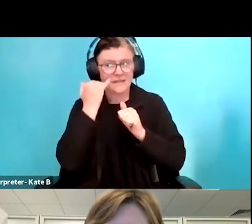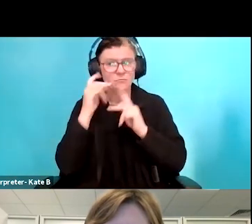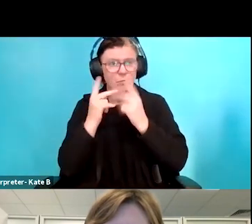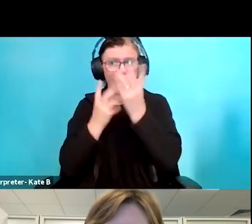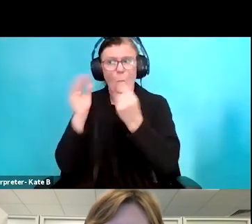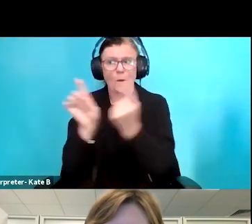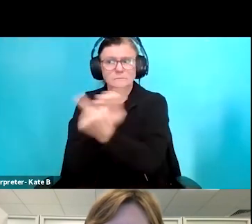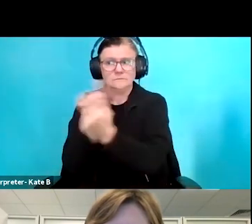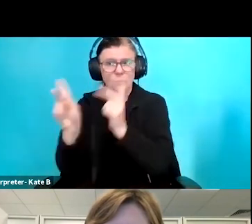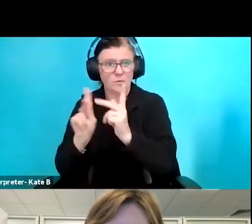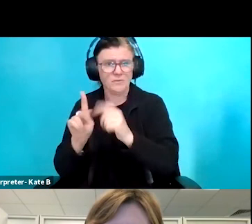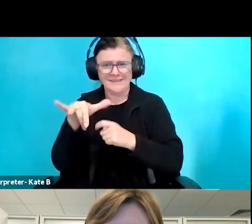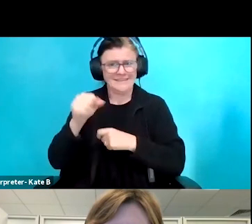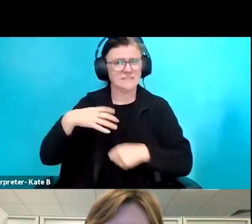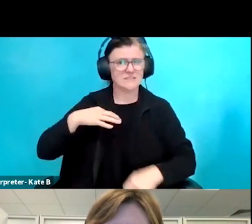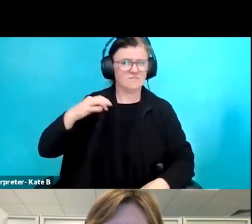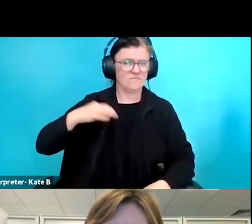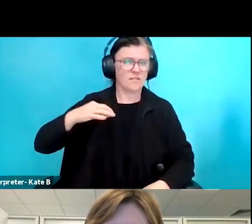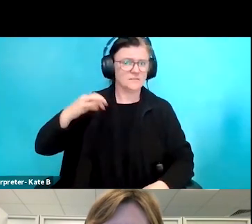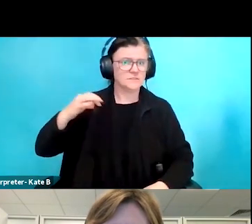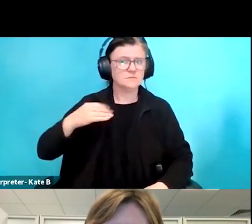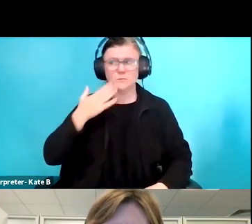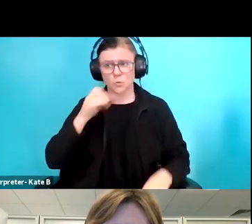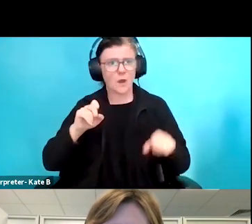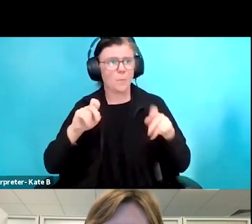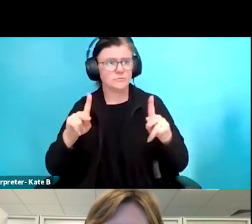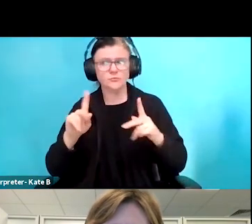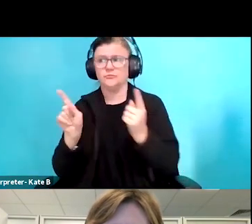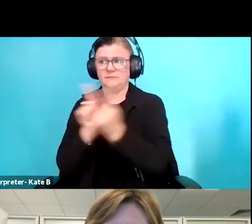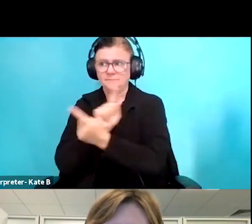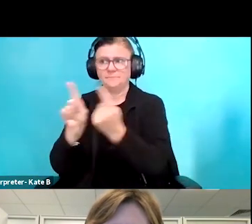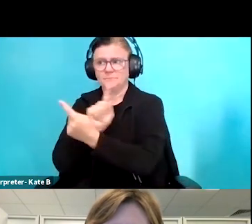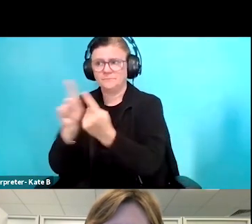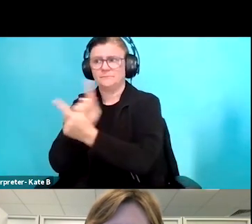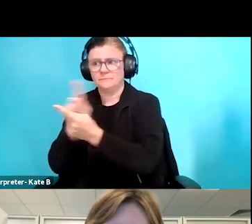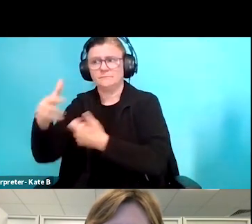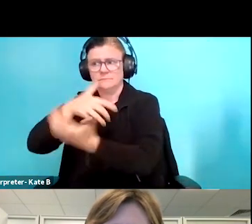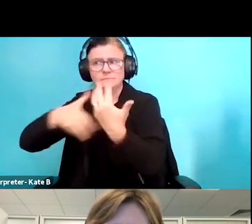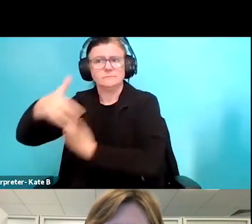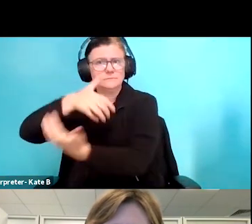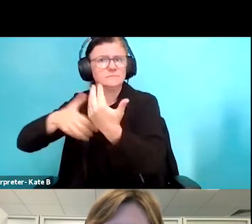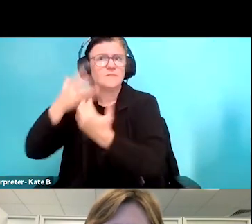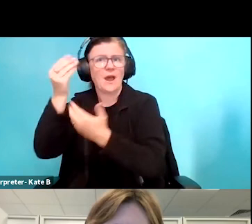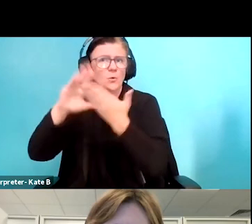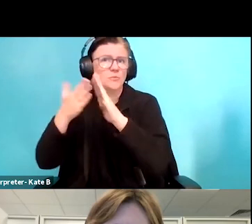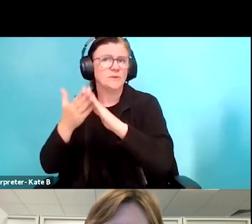think volunteering is really an important way of engaging in community participation. So that can